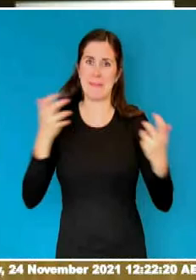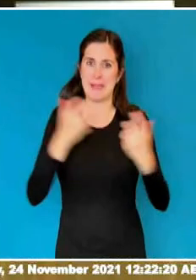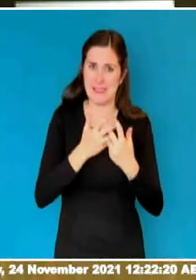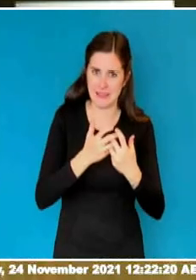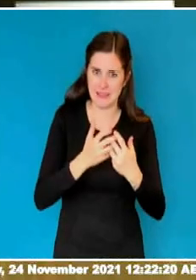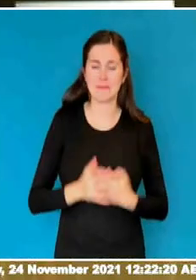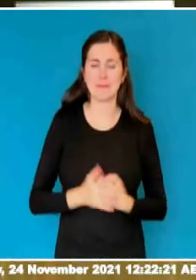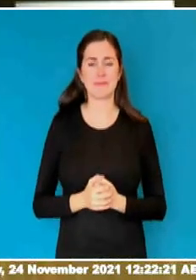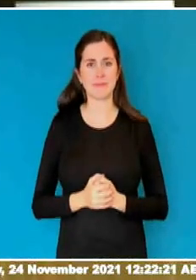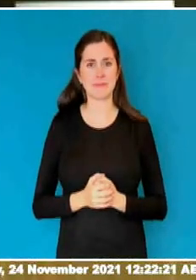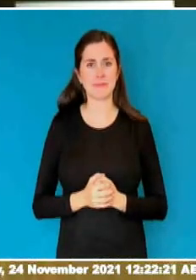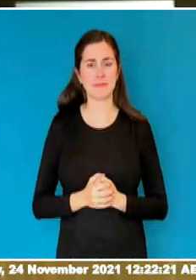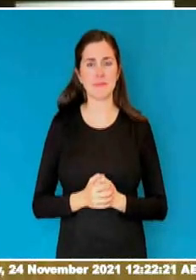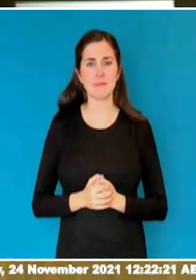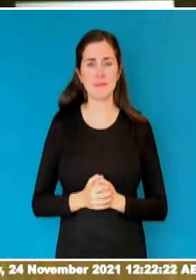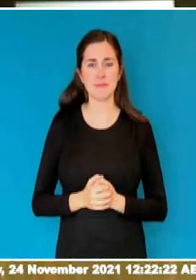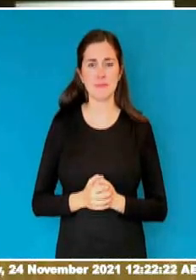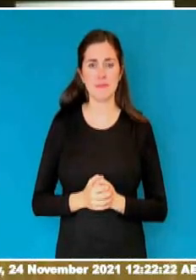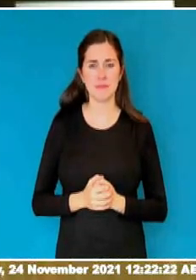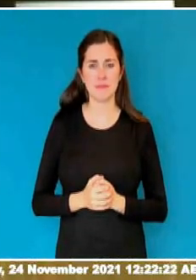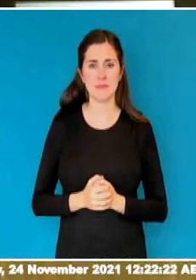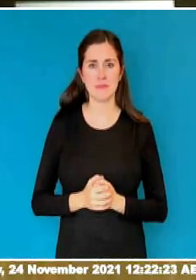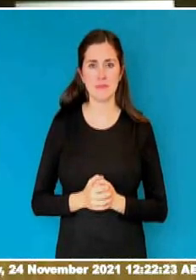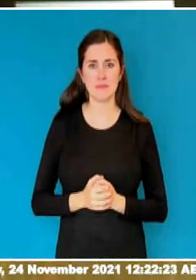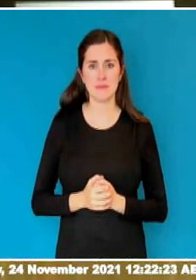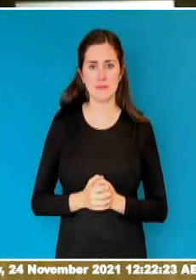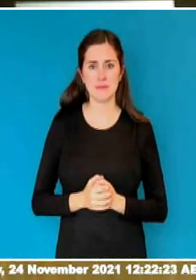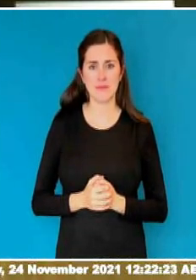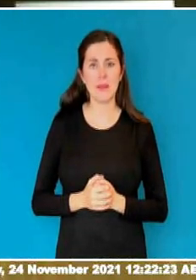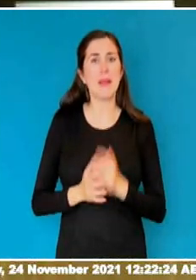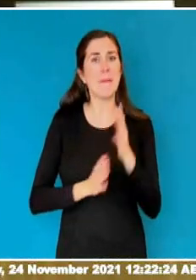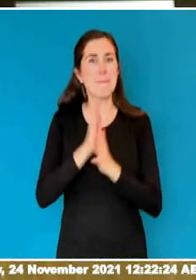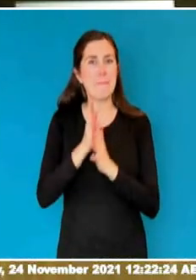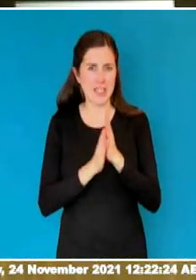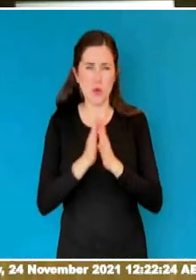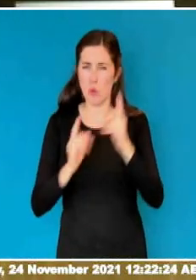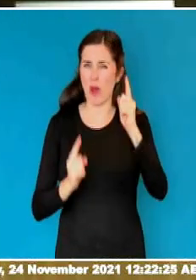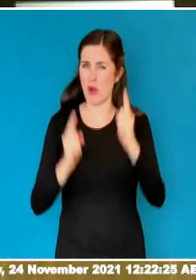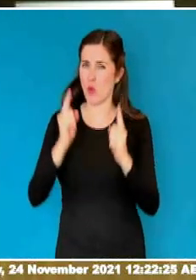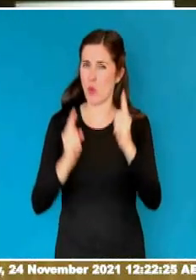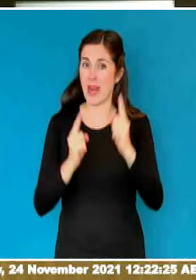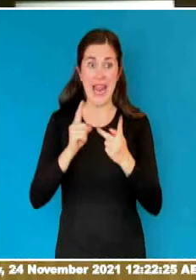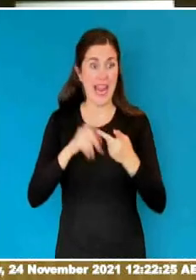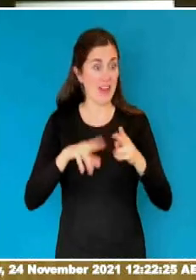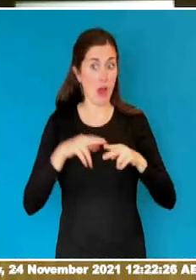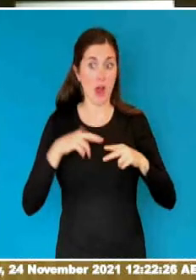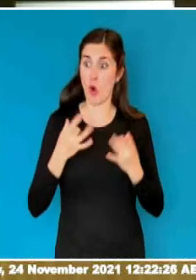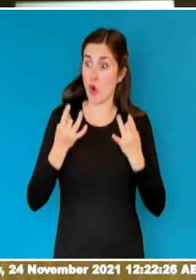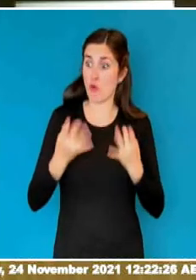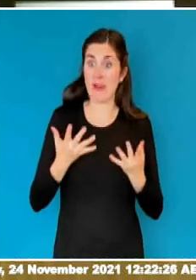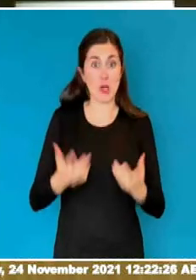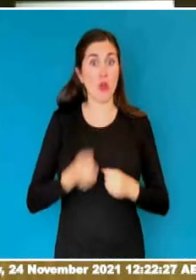They are dealing solely with the manager that is the manager of the particular role